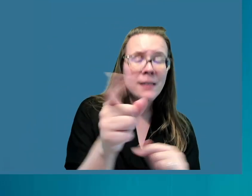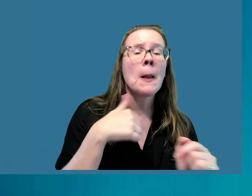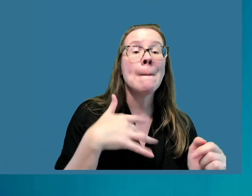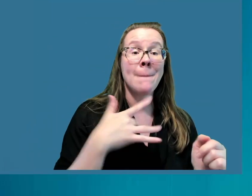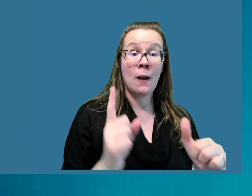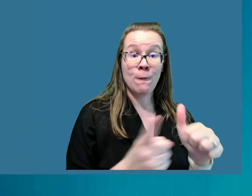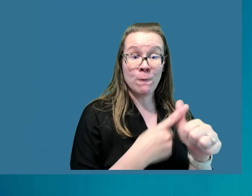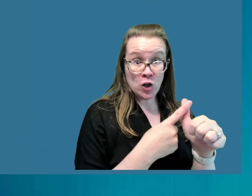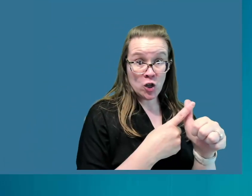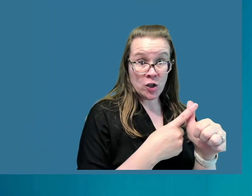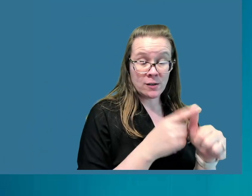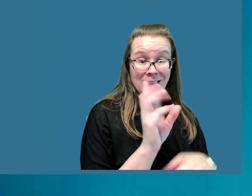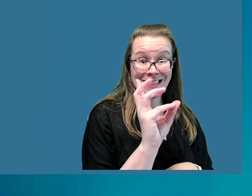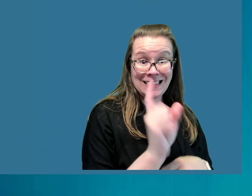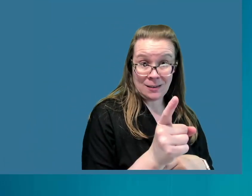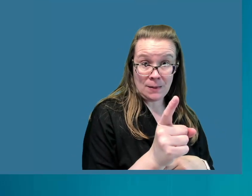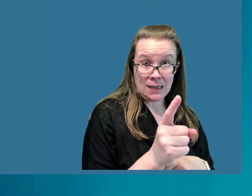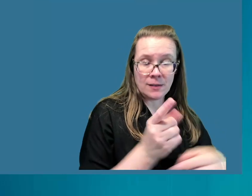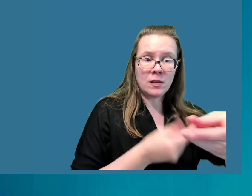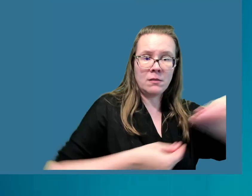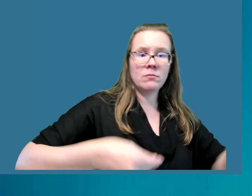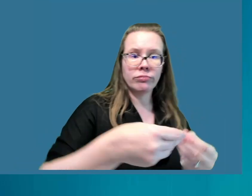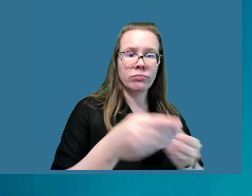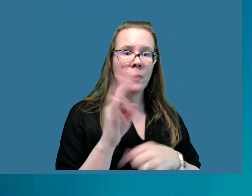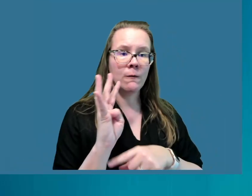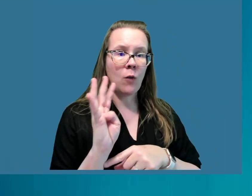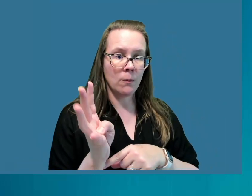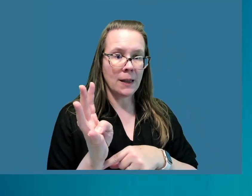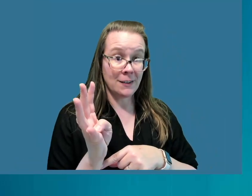I actually turn them a little bit, like, a minute or two past the halfway point.